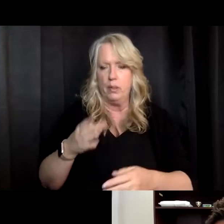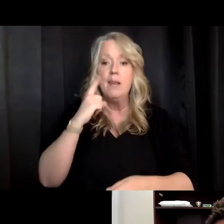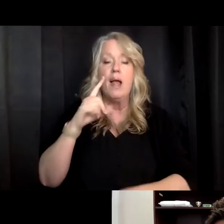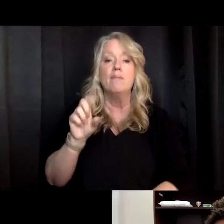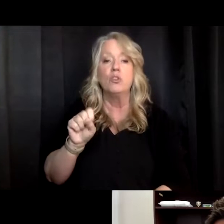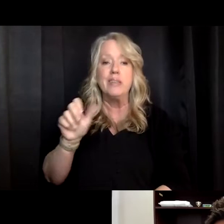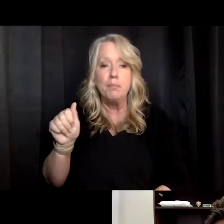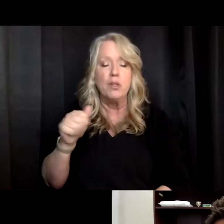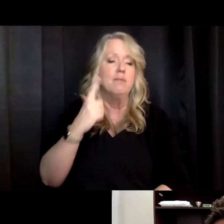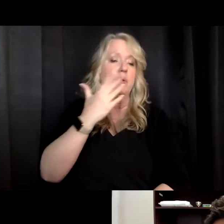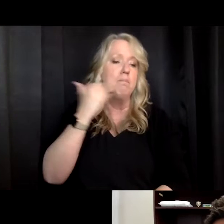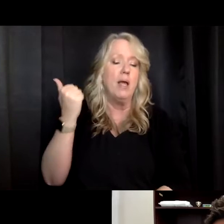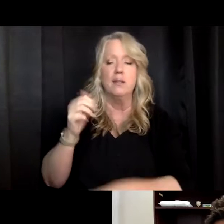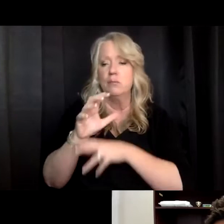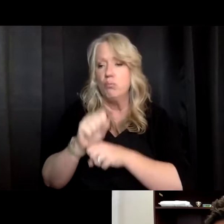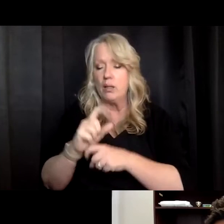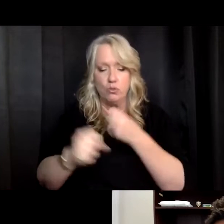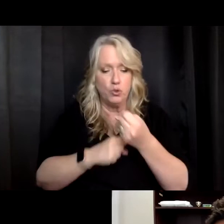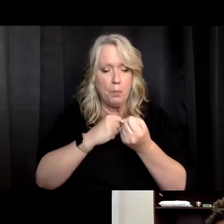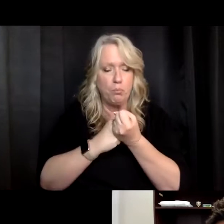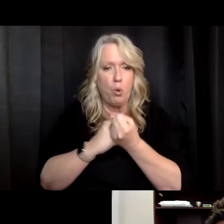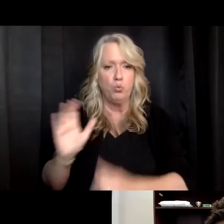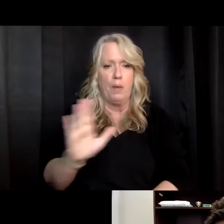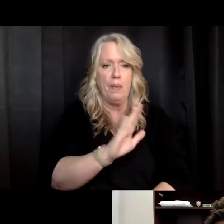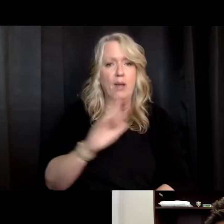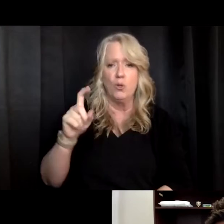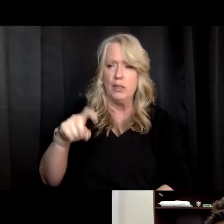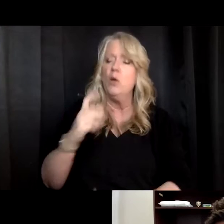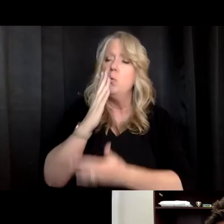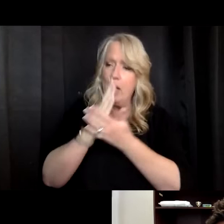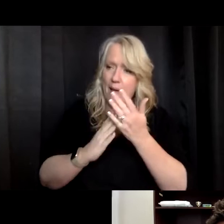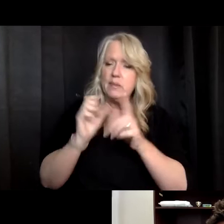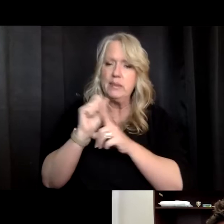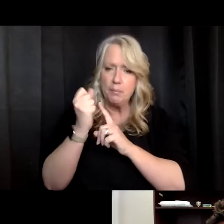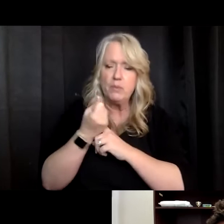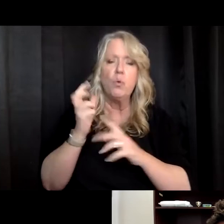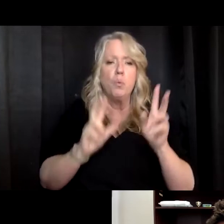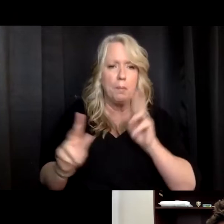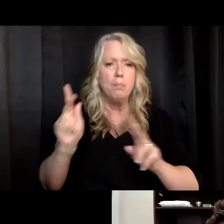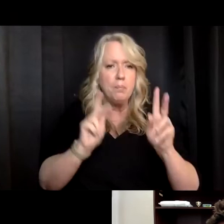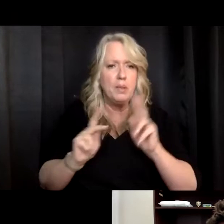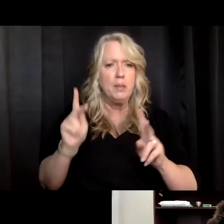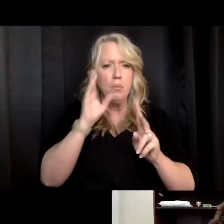OF THE HOLISTIC APPROACH TO DOING THAT . WITH SUBSTANCE USE, BEST PRACTICE, TO